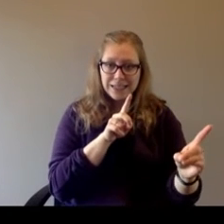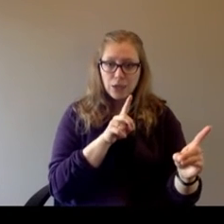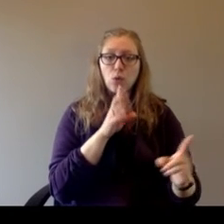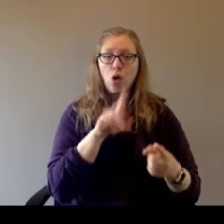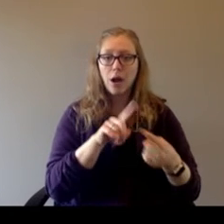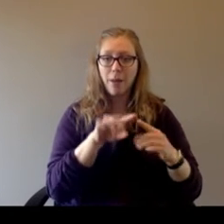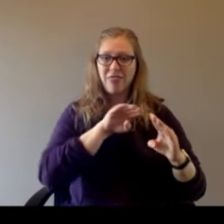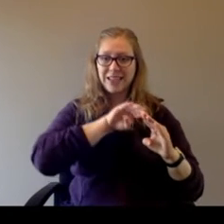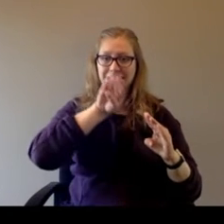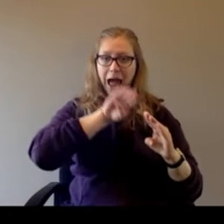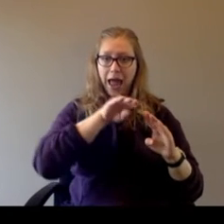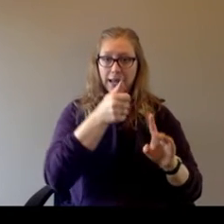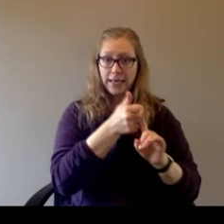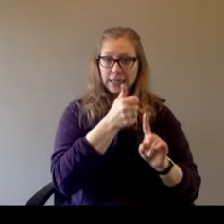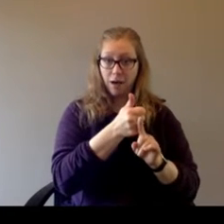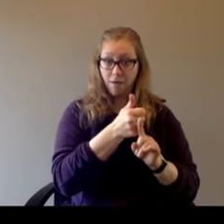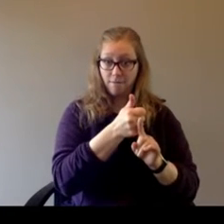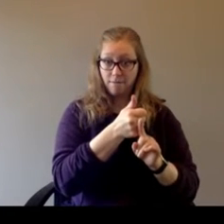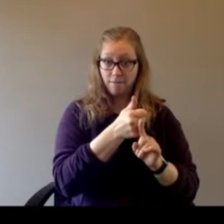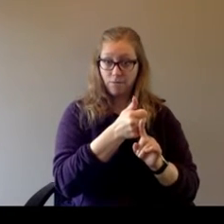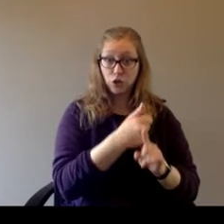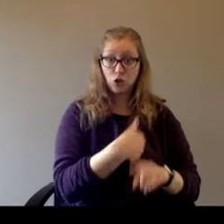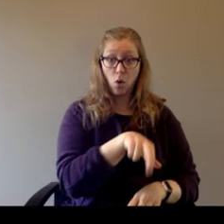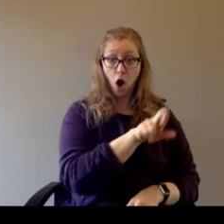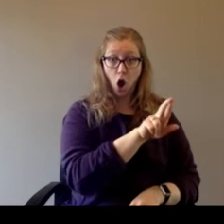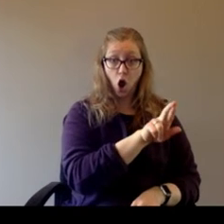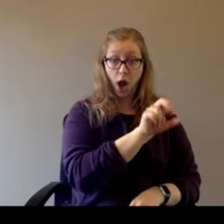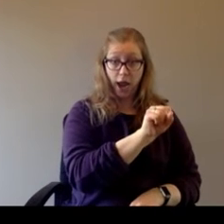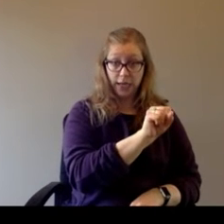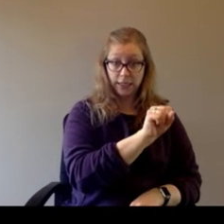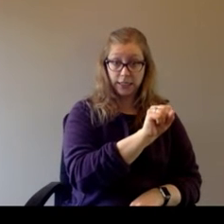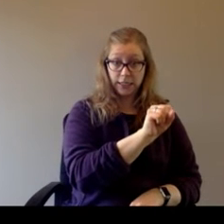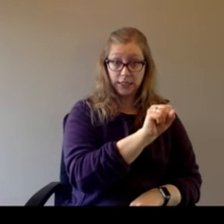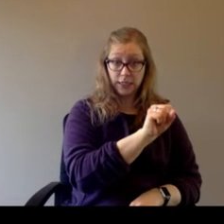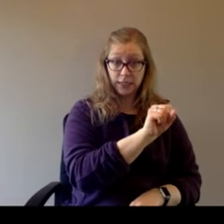So side RS is congruent to side XY.